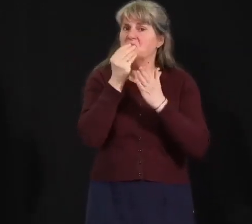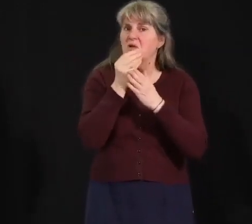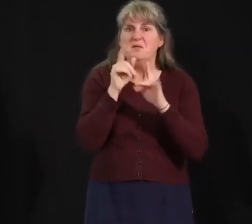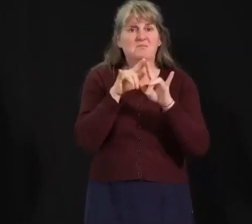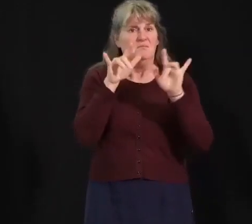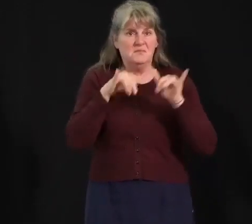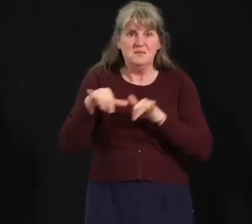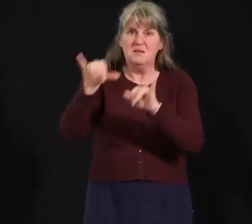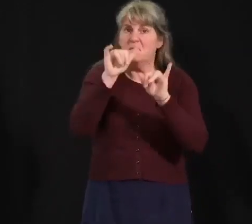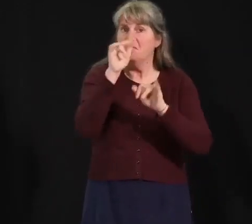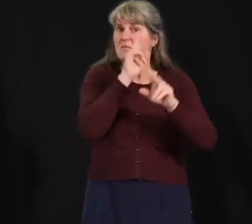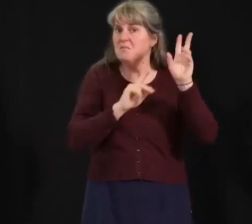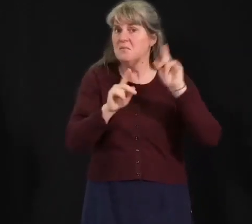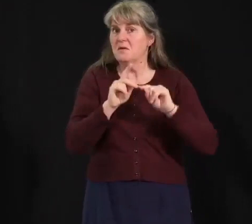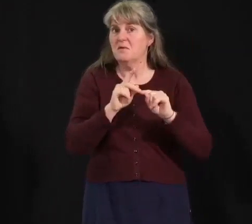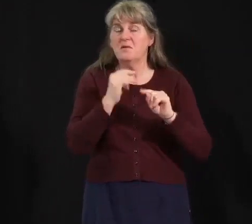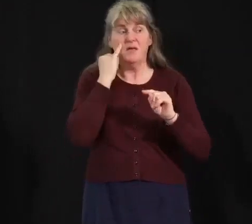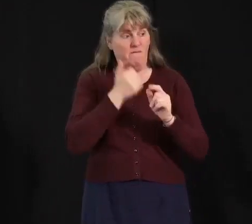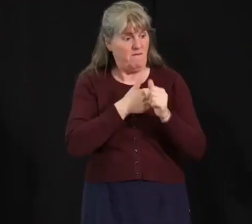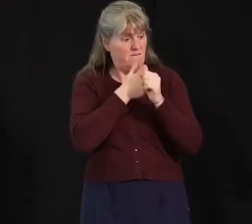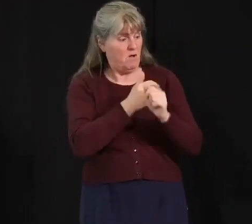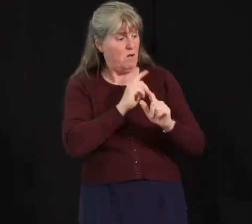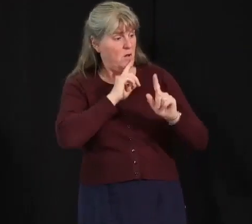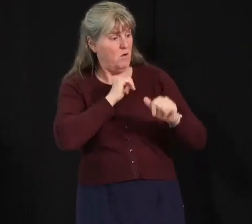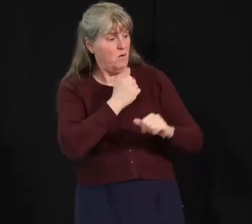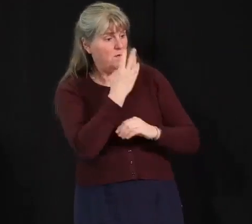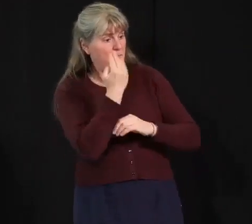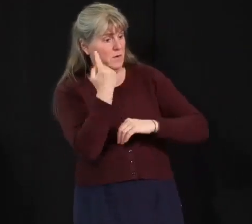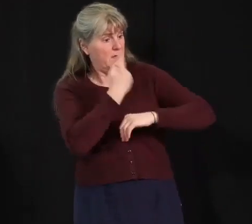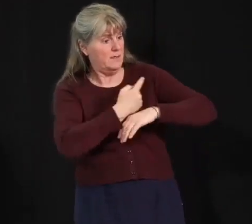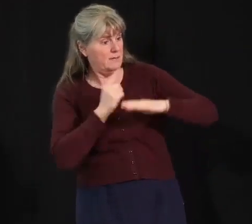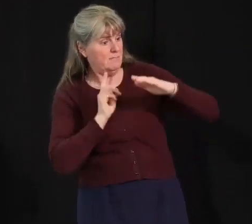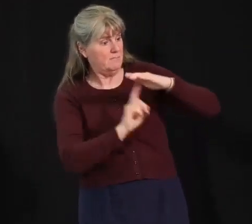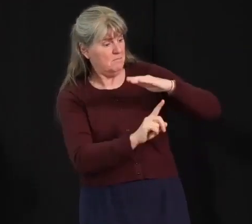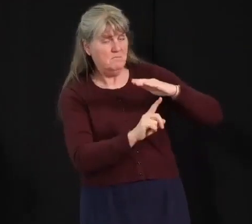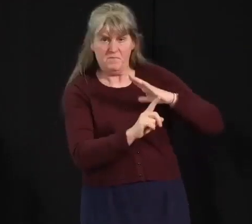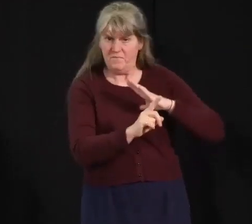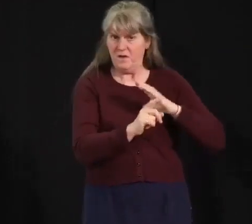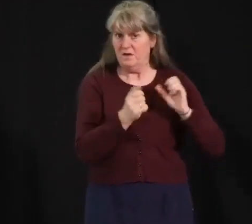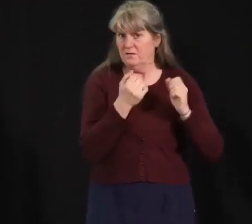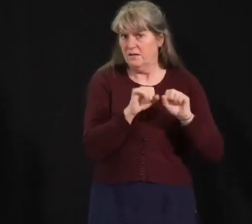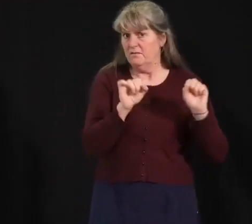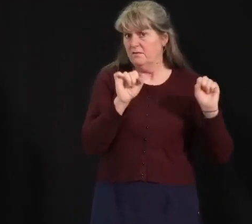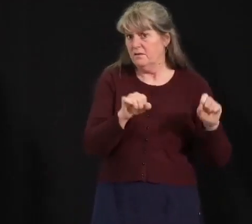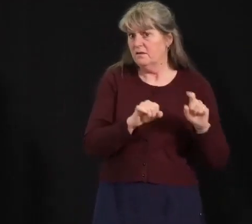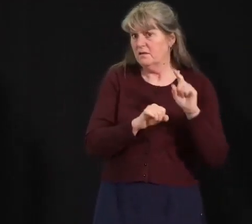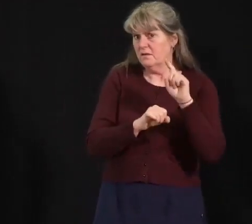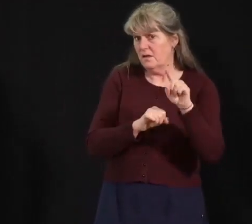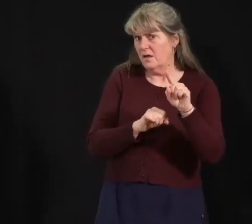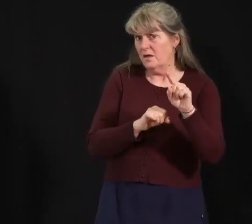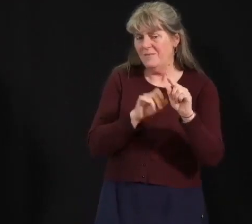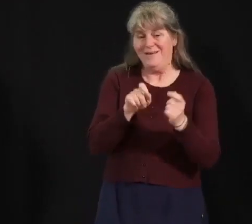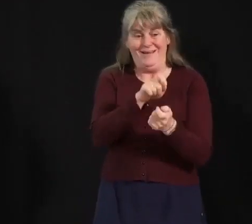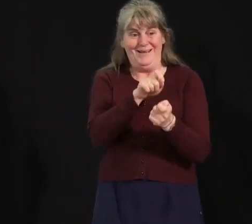period of self-isolation and are as a safe as any other to go